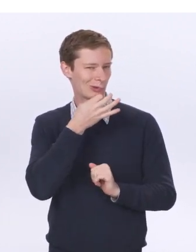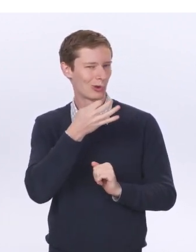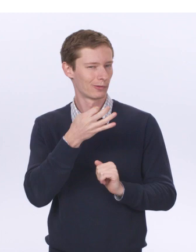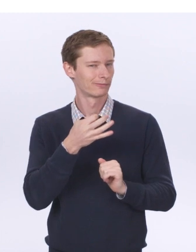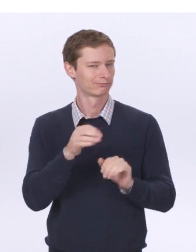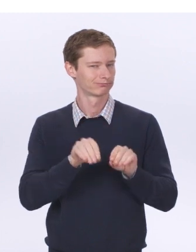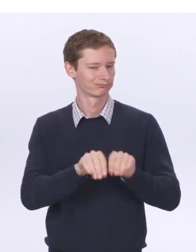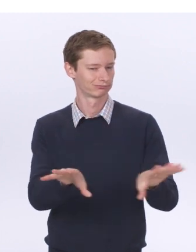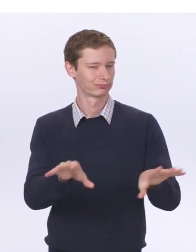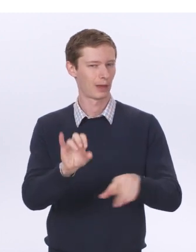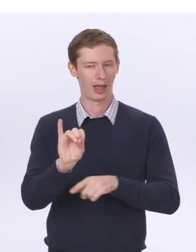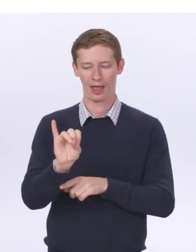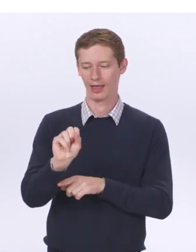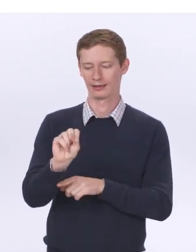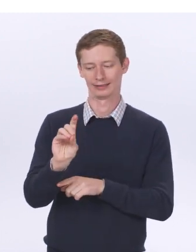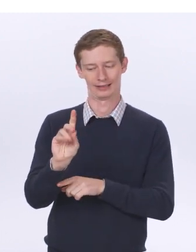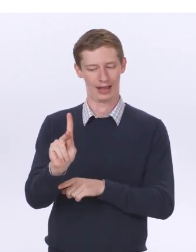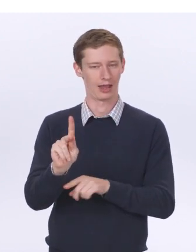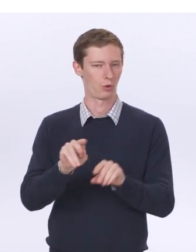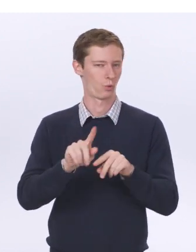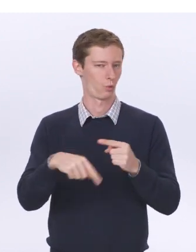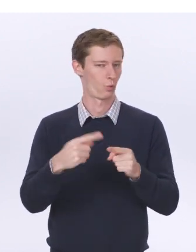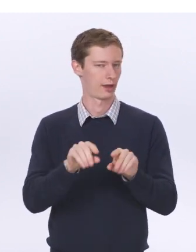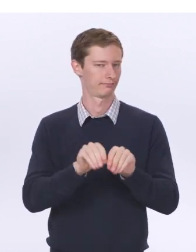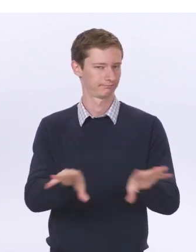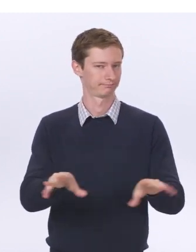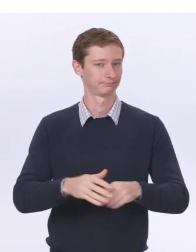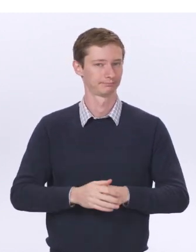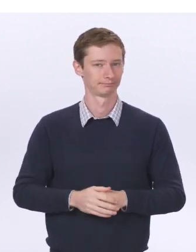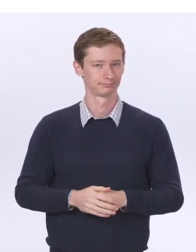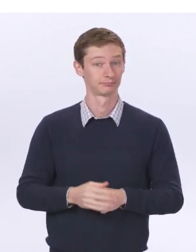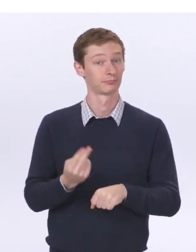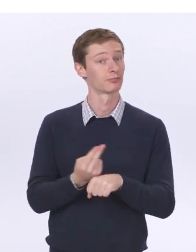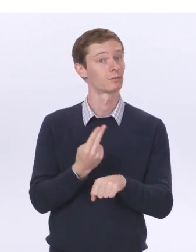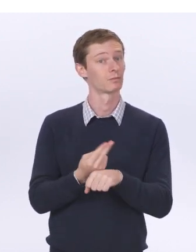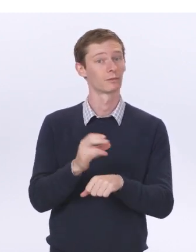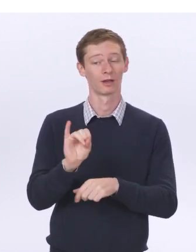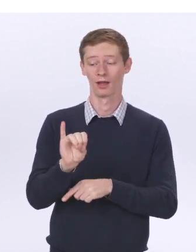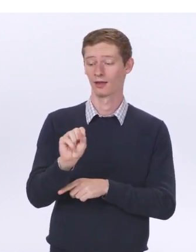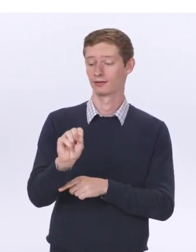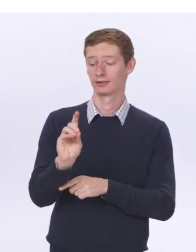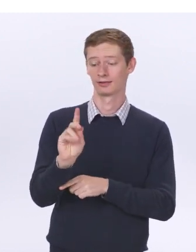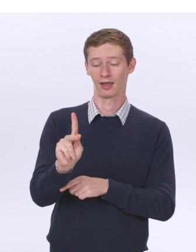Using ISDK, you can quickly and easily add a range of interactions to your experience.